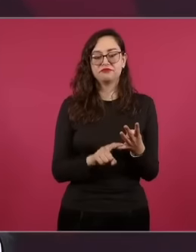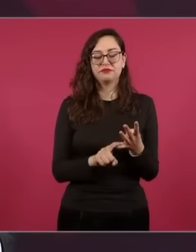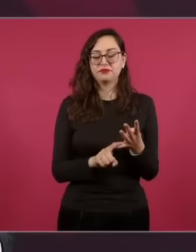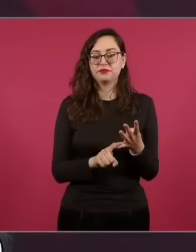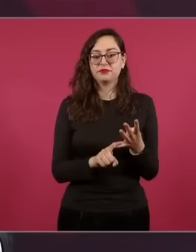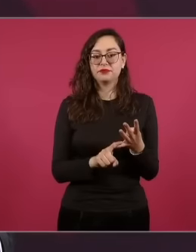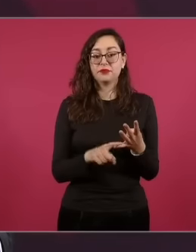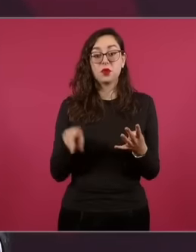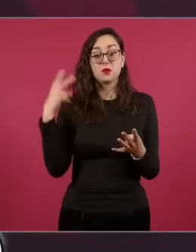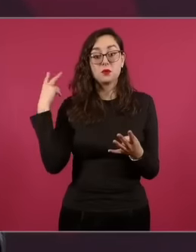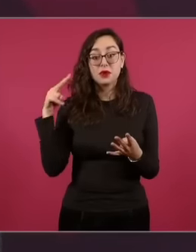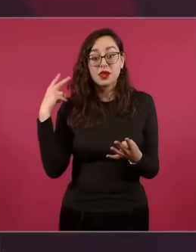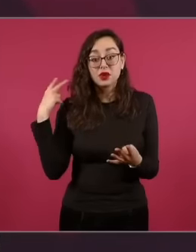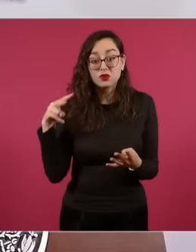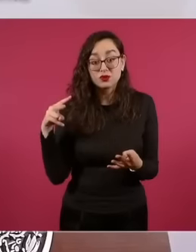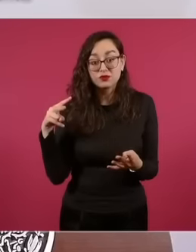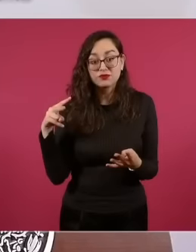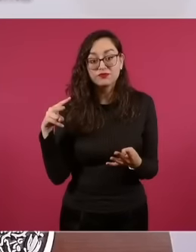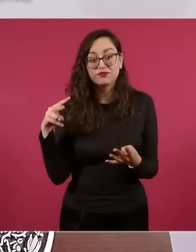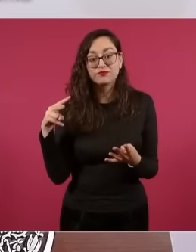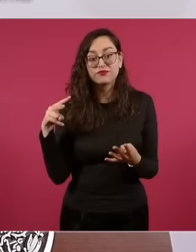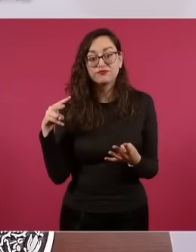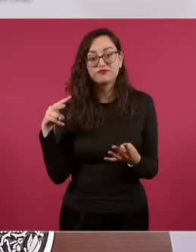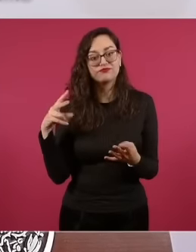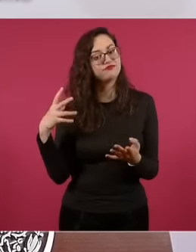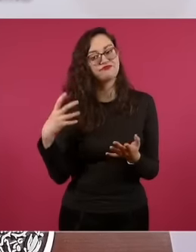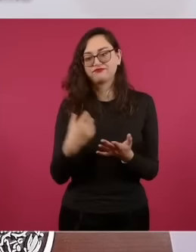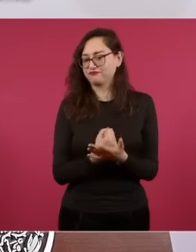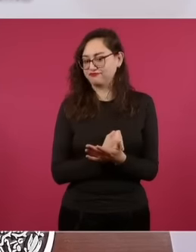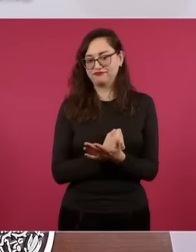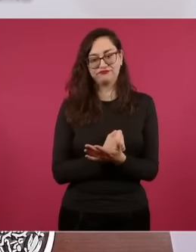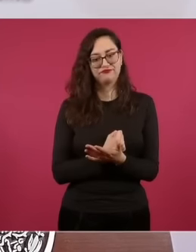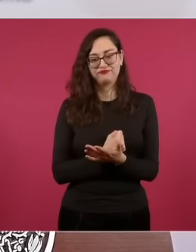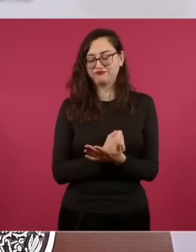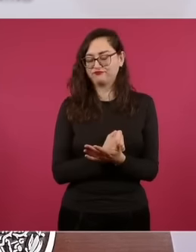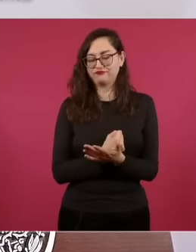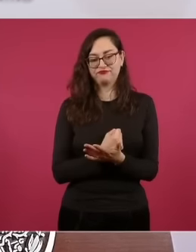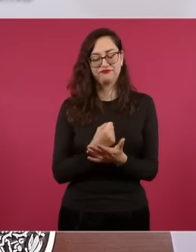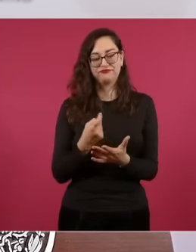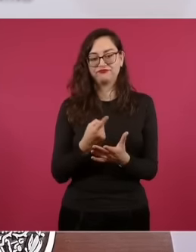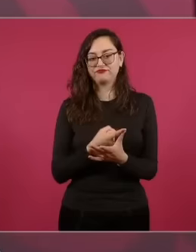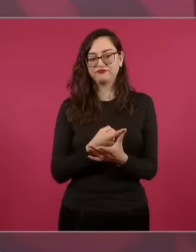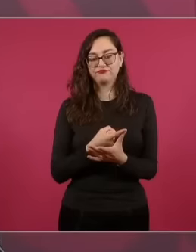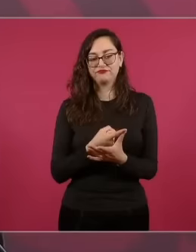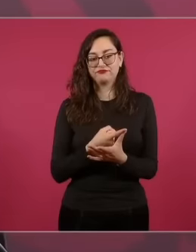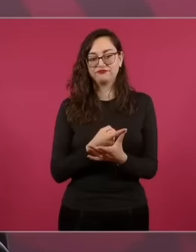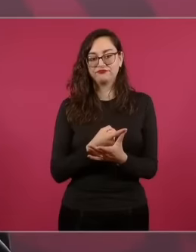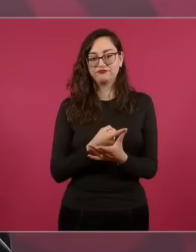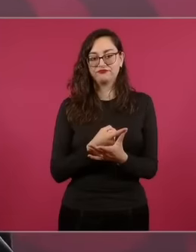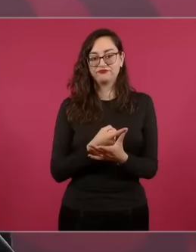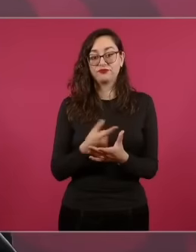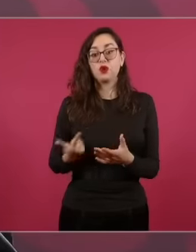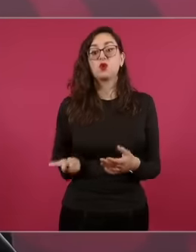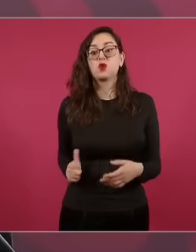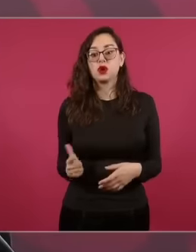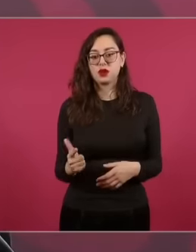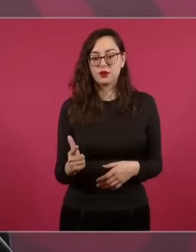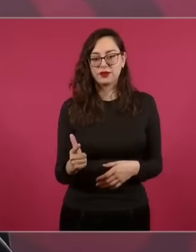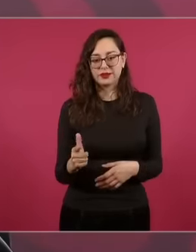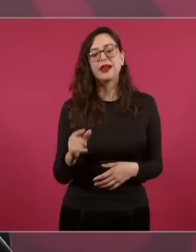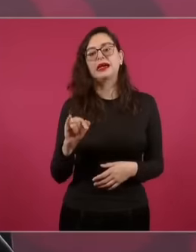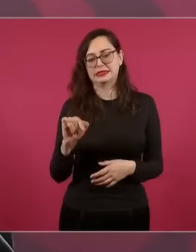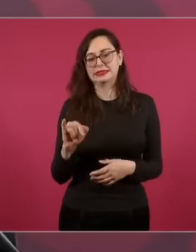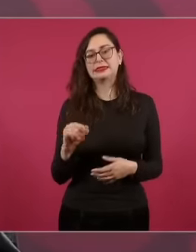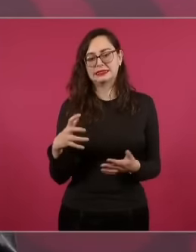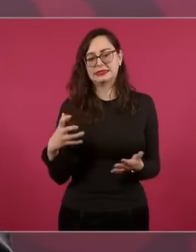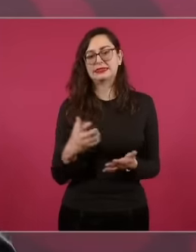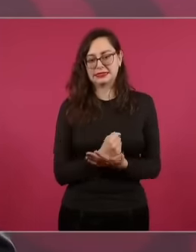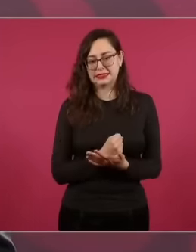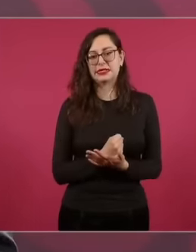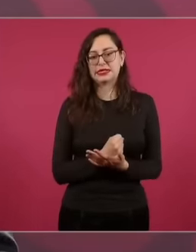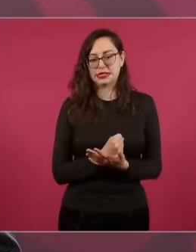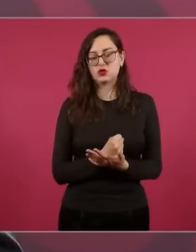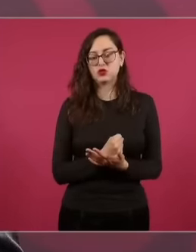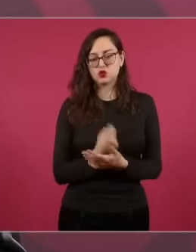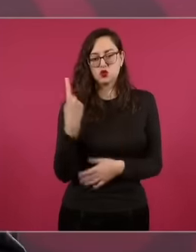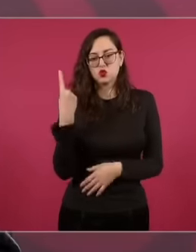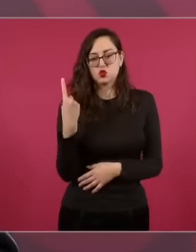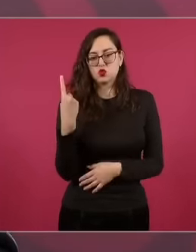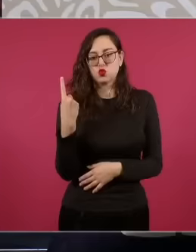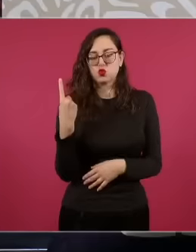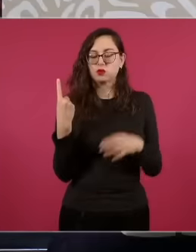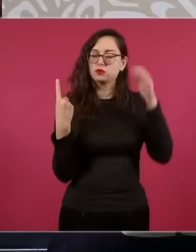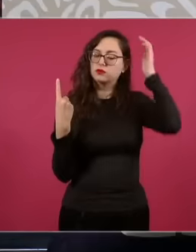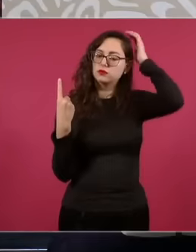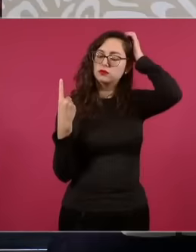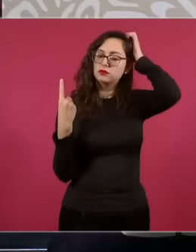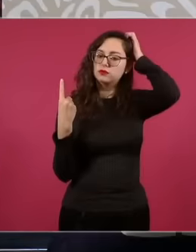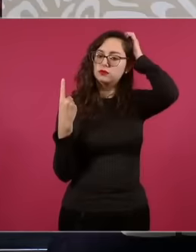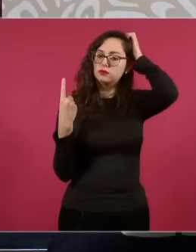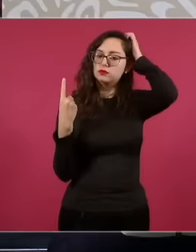Veracruz that they did not win not Guanajuato that they did win but in almost all the